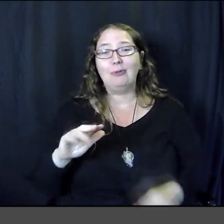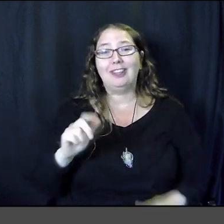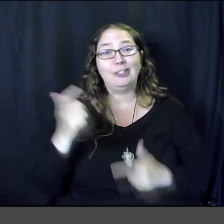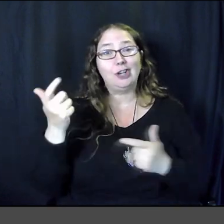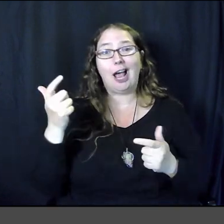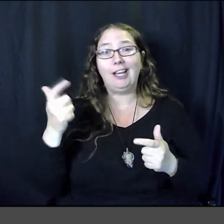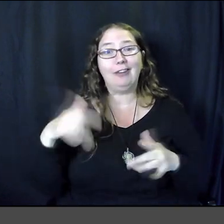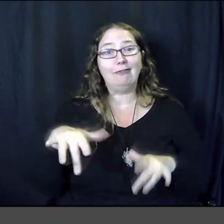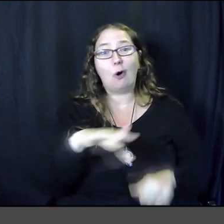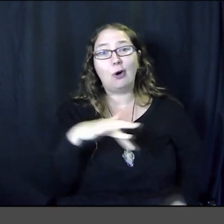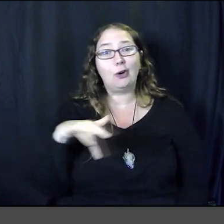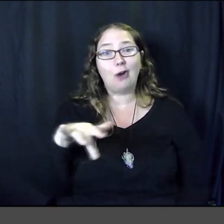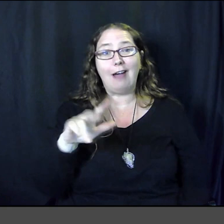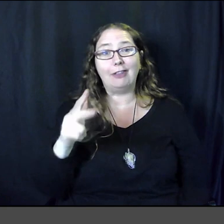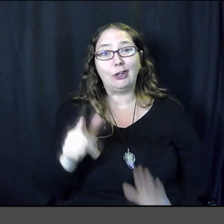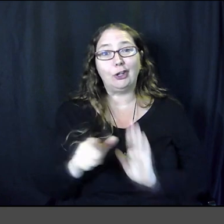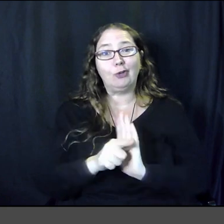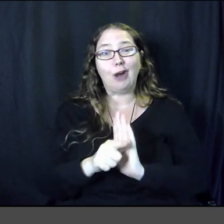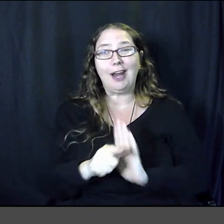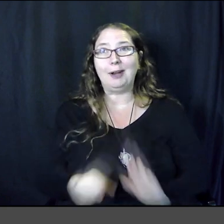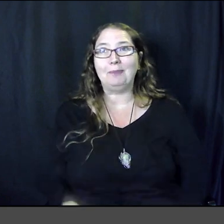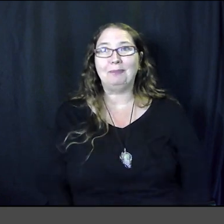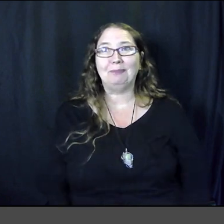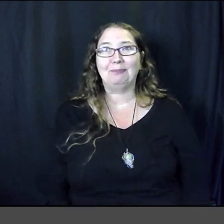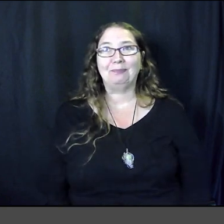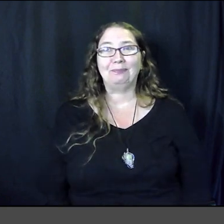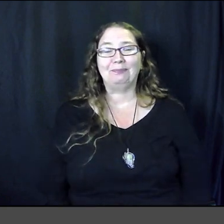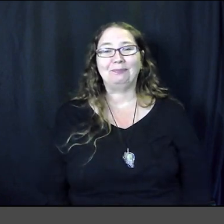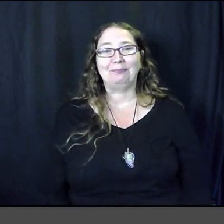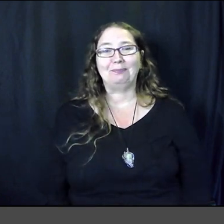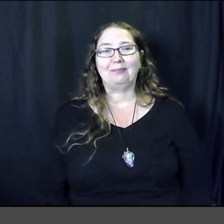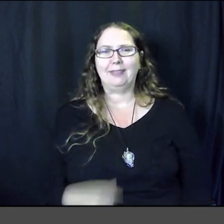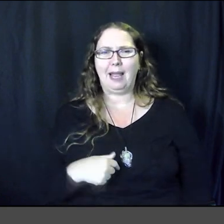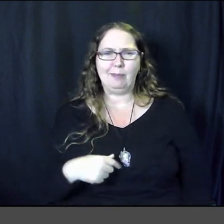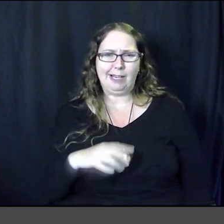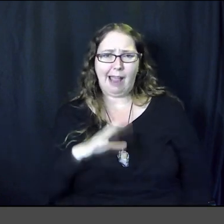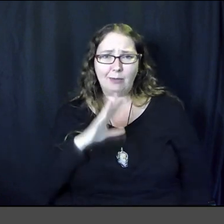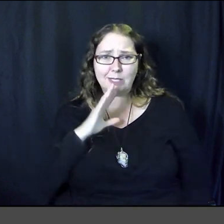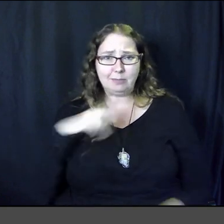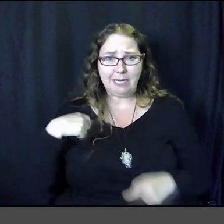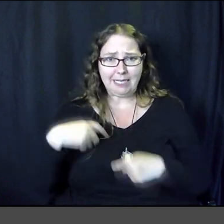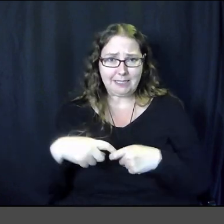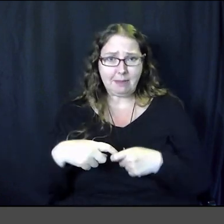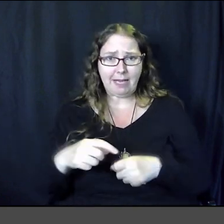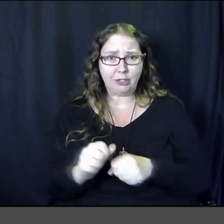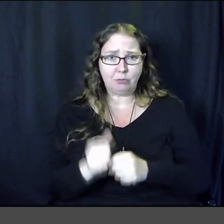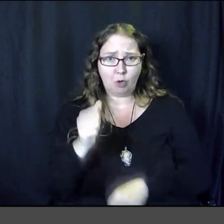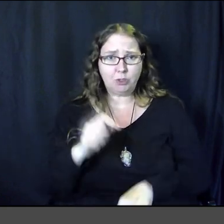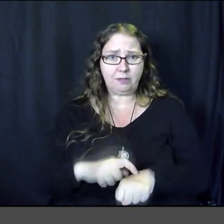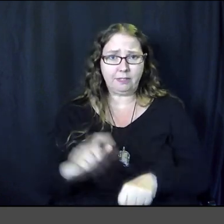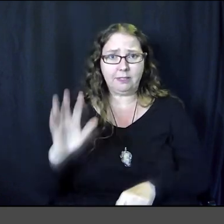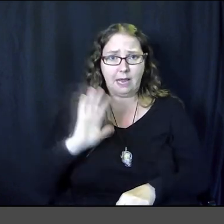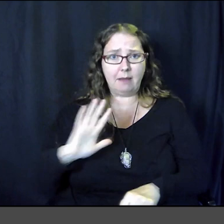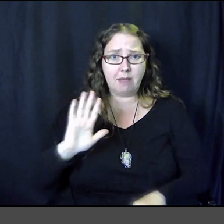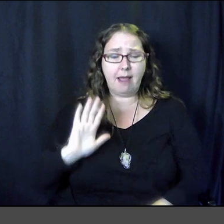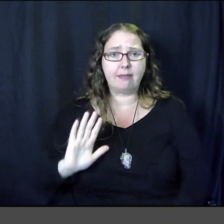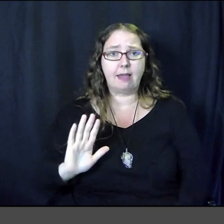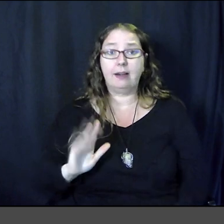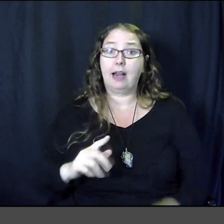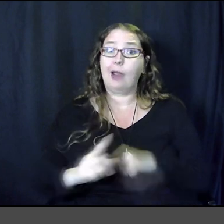IT WAS, YOU KNOW, I WAS SPEAKING SPANISH MOST OF THE TIME, AND I GOT PUNISHED WITH THAT EARLY ON. SO WHEN I WAS IN MRS.